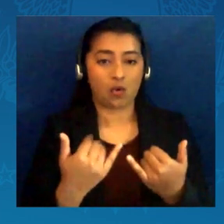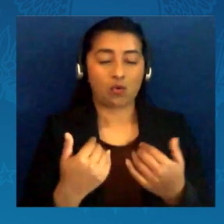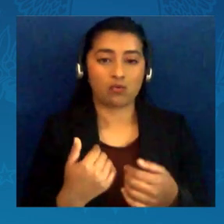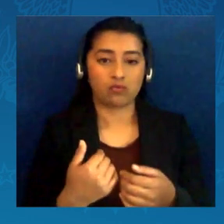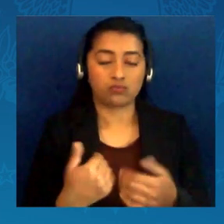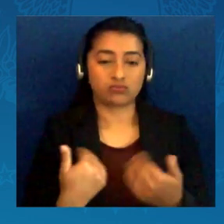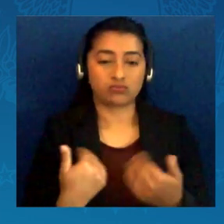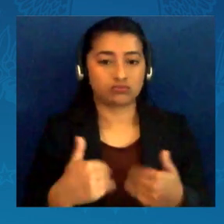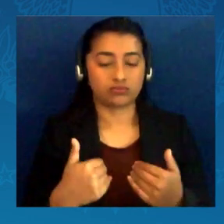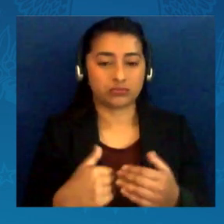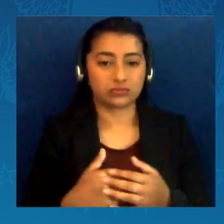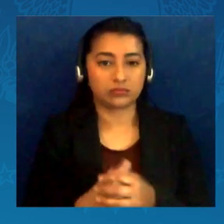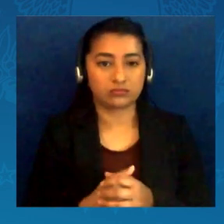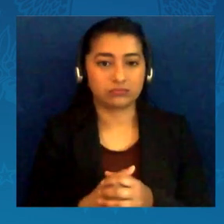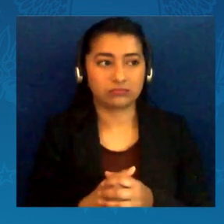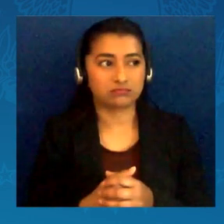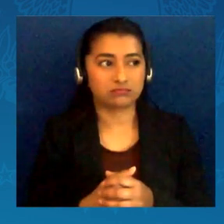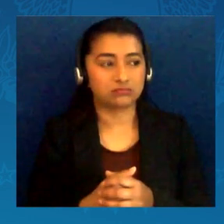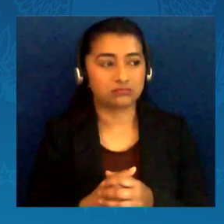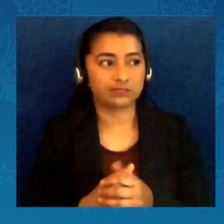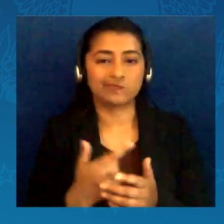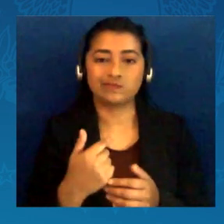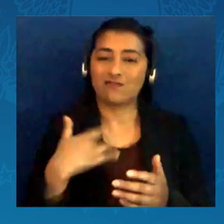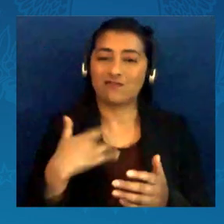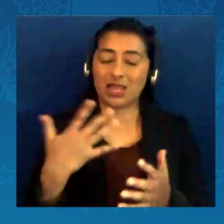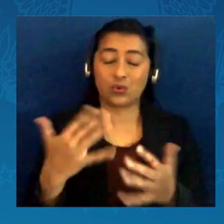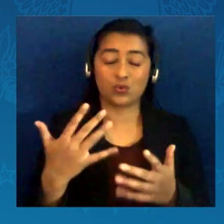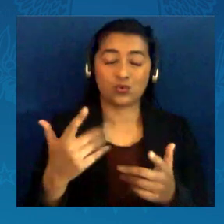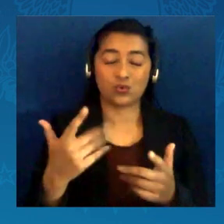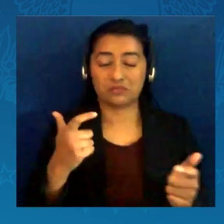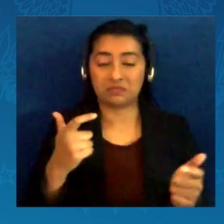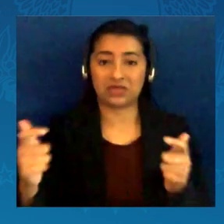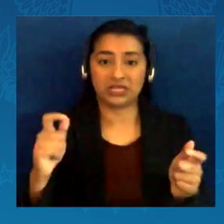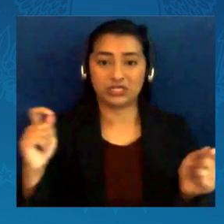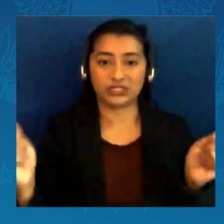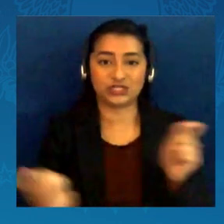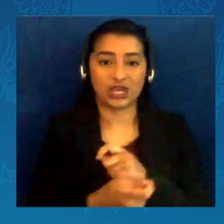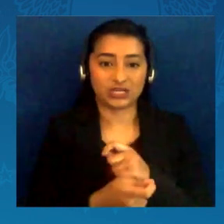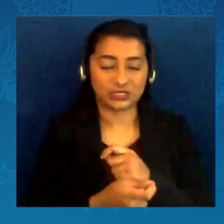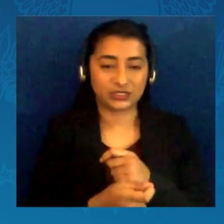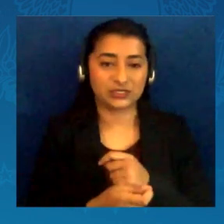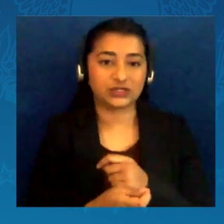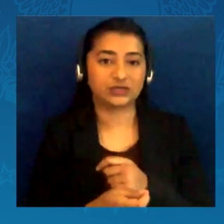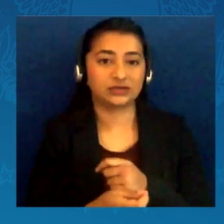but almost a seismic change in how people generally are thinking